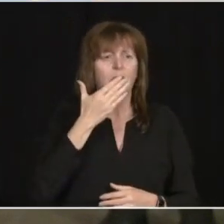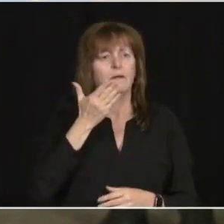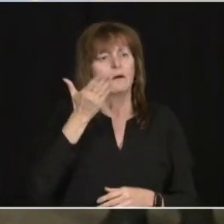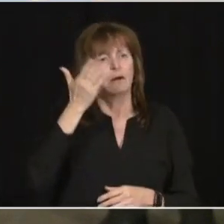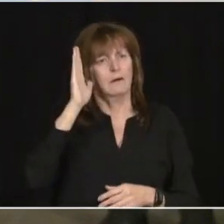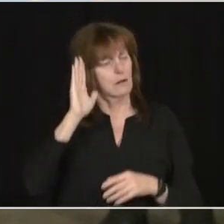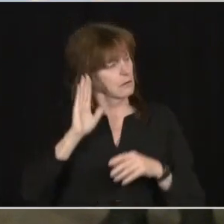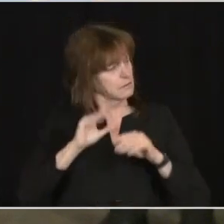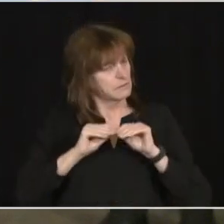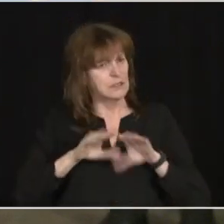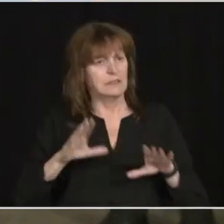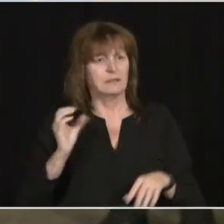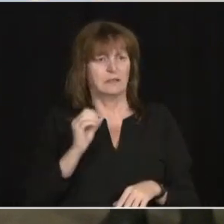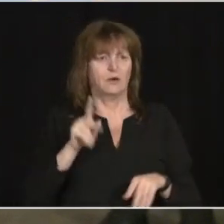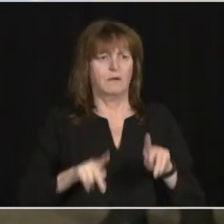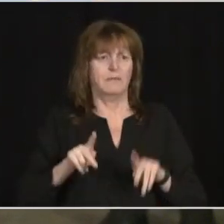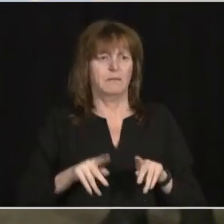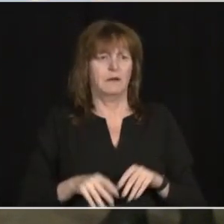Now I'll pass it over to Minister